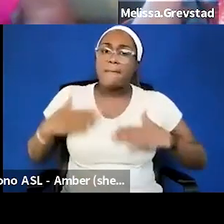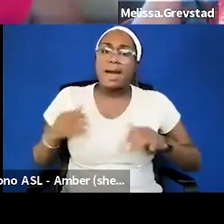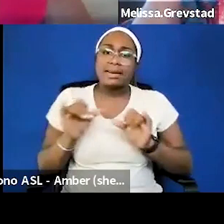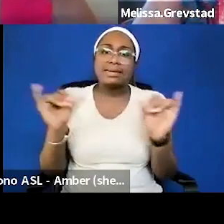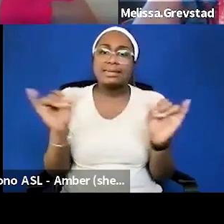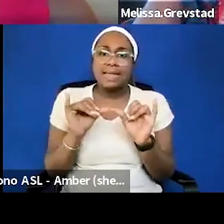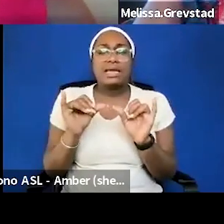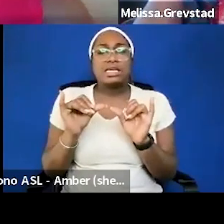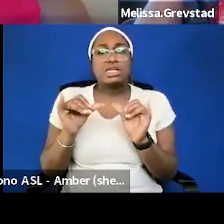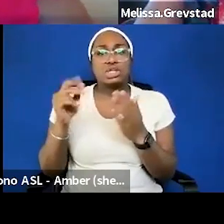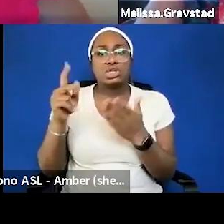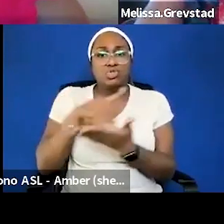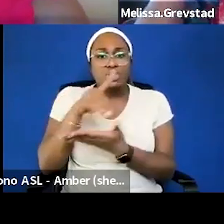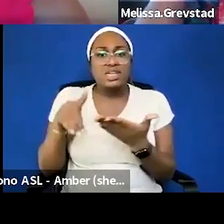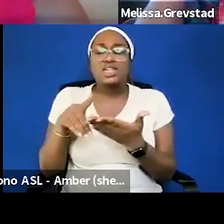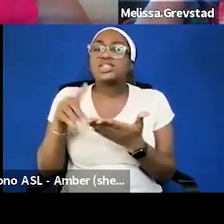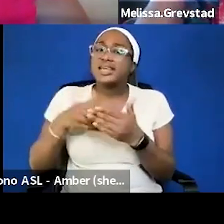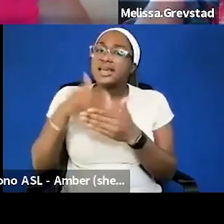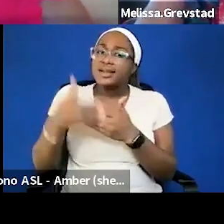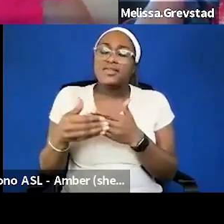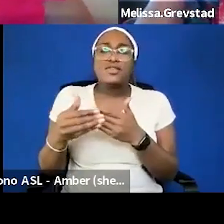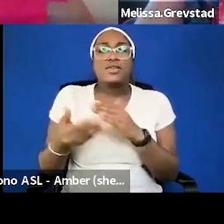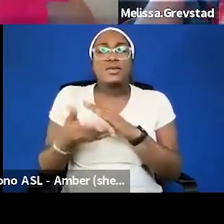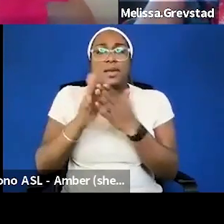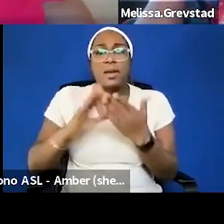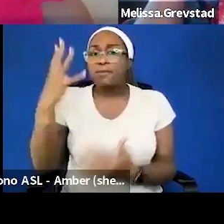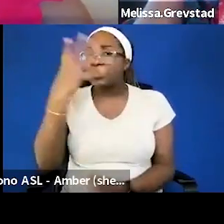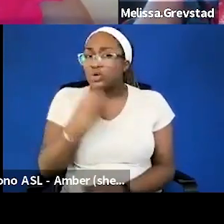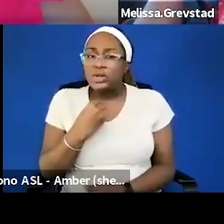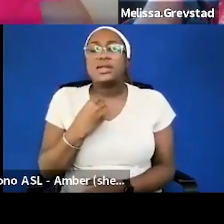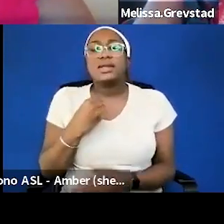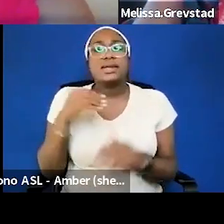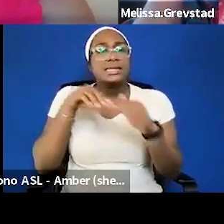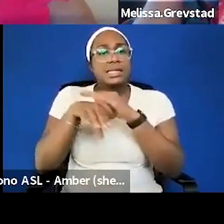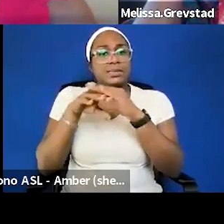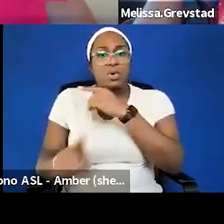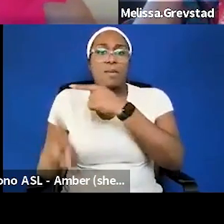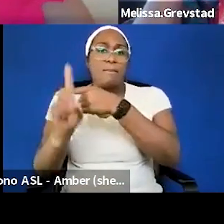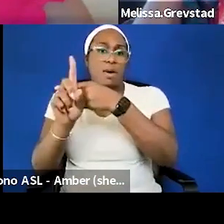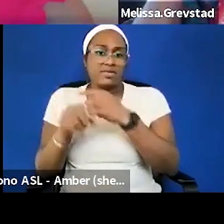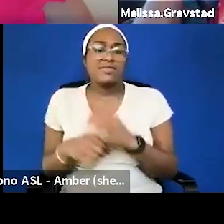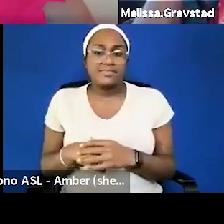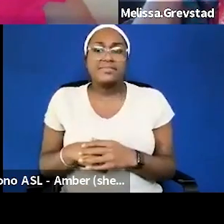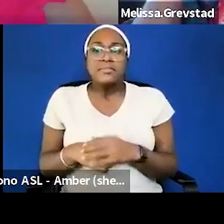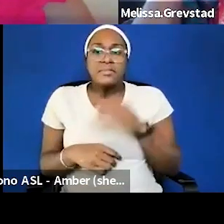to make this relationship with beauty a positive one and accessible to all. And it's very core to our belief as a brand.